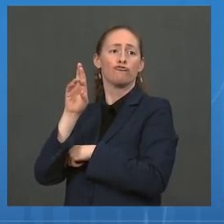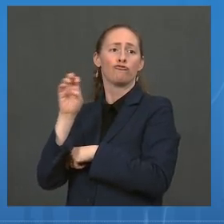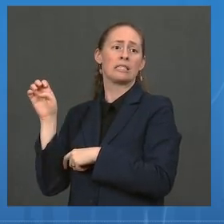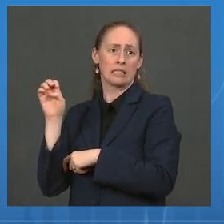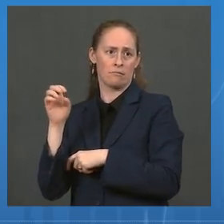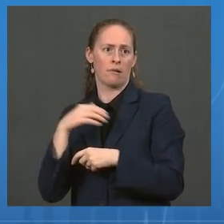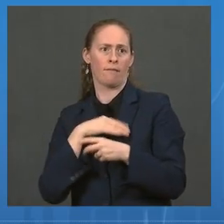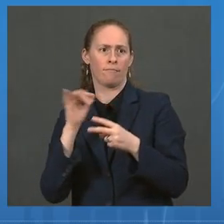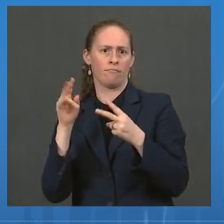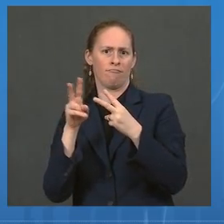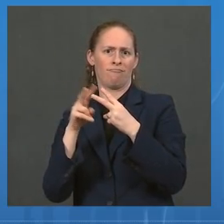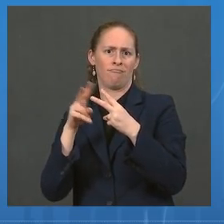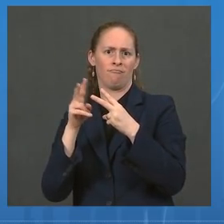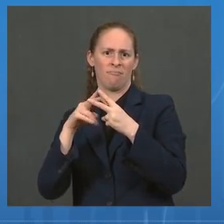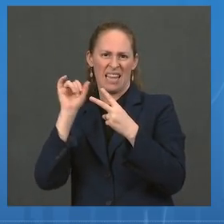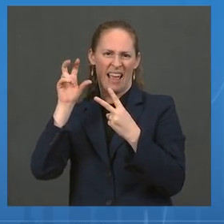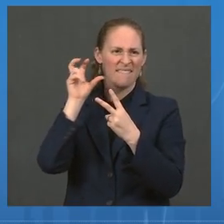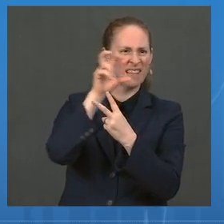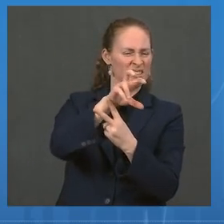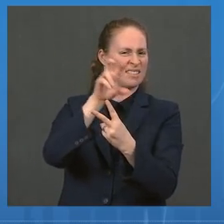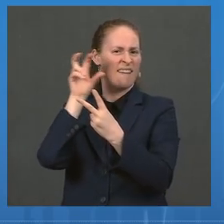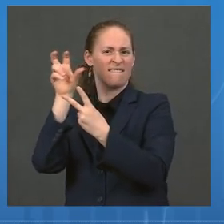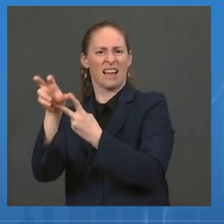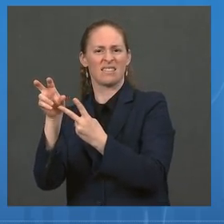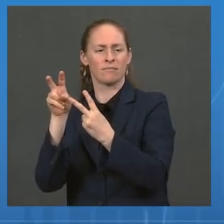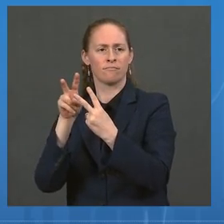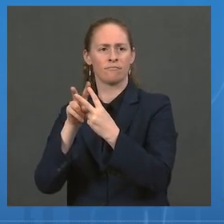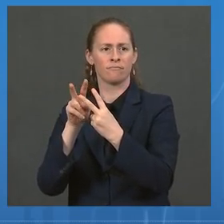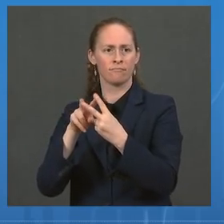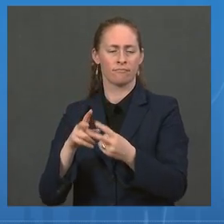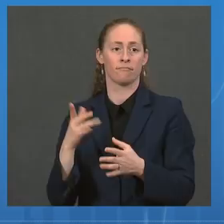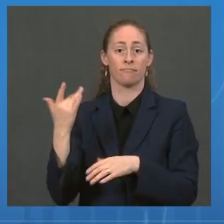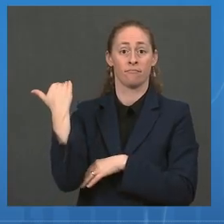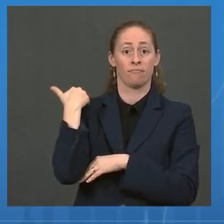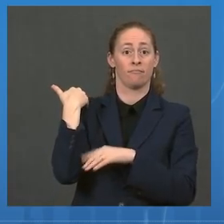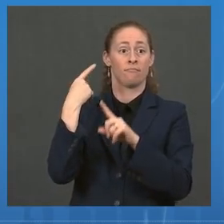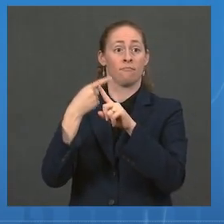that we talked about last month, we're on track to double the supply to meet this